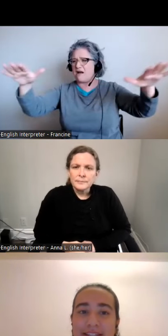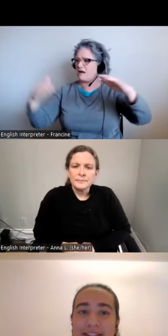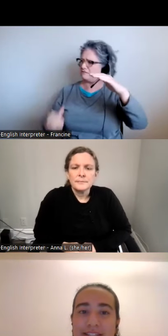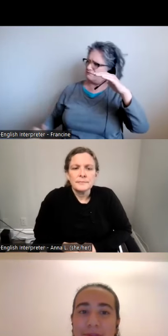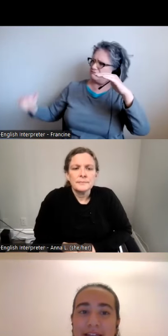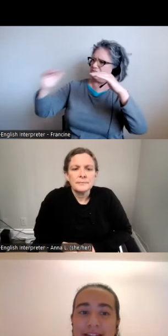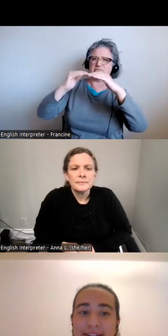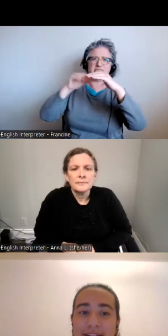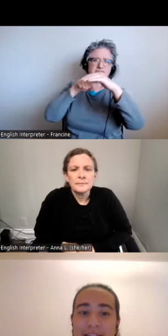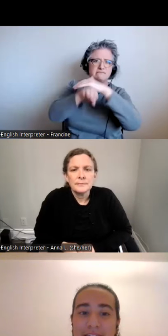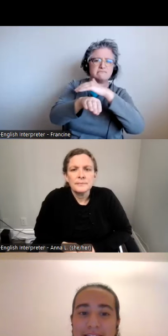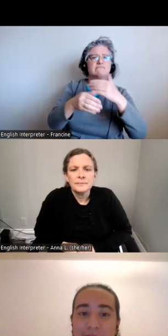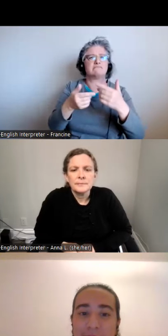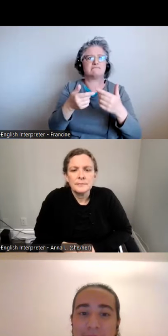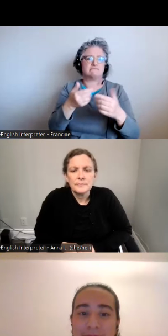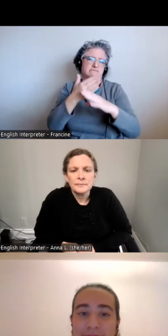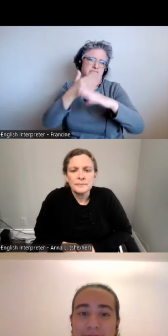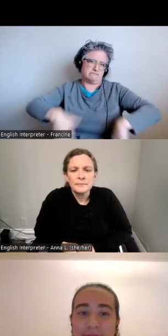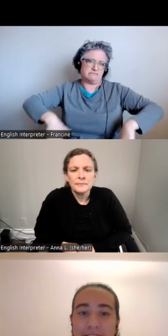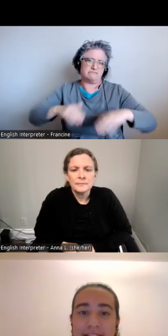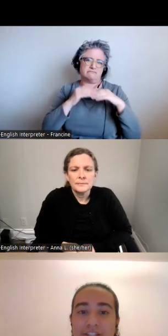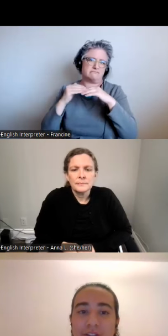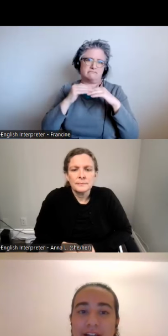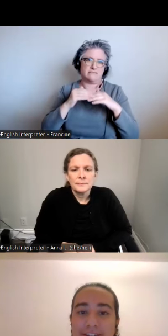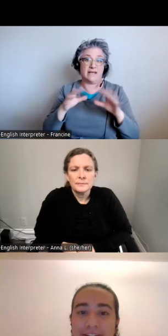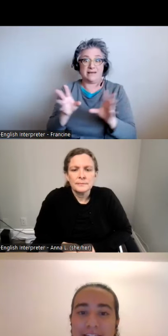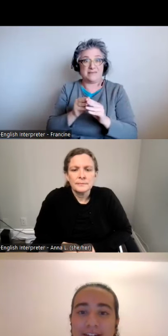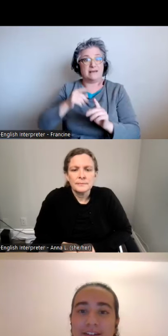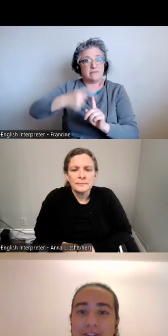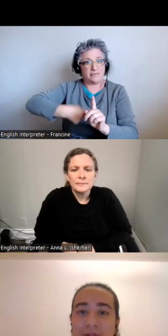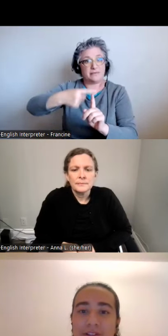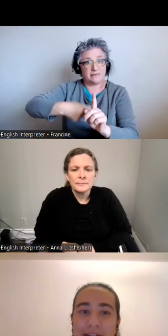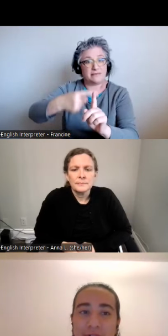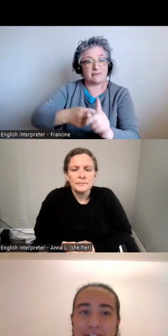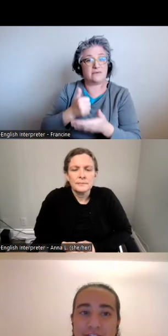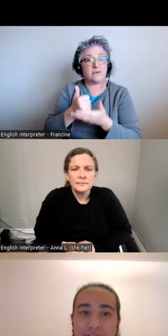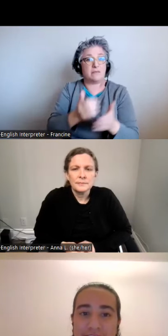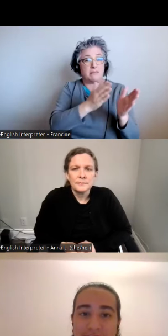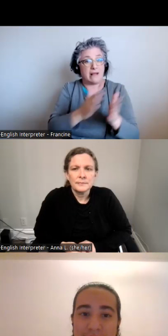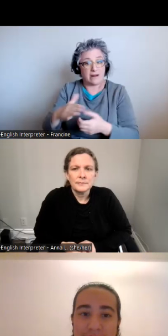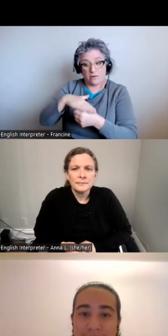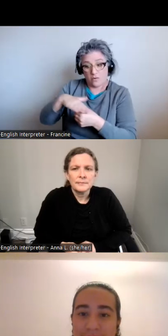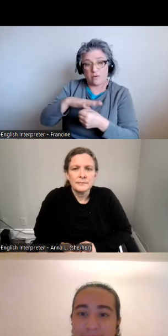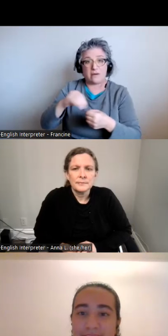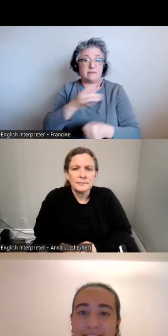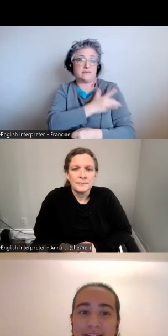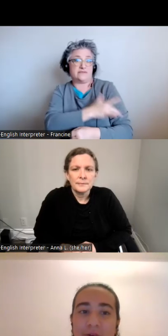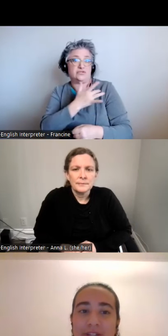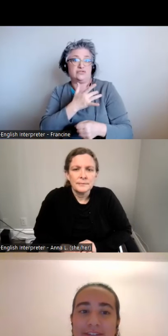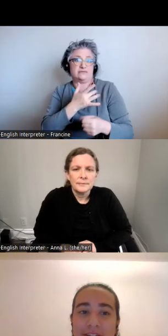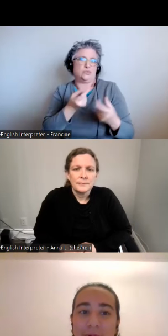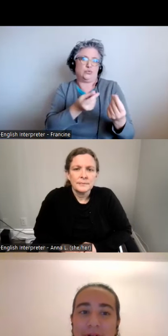blind community, and insist on equal access to a programs and services.